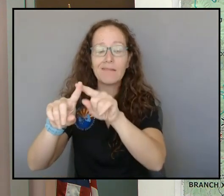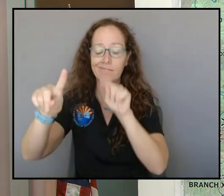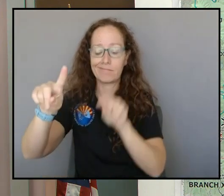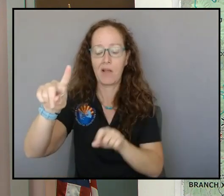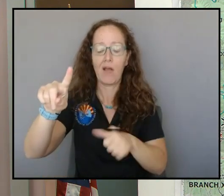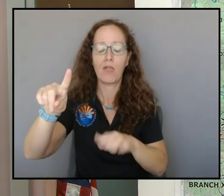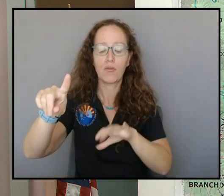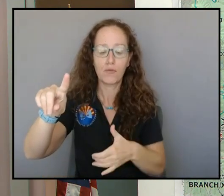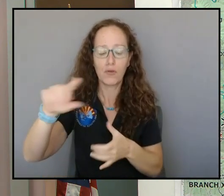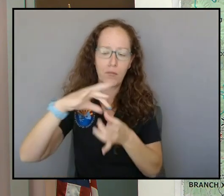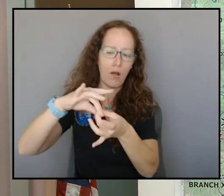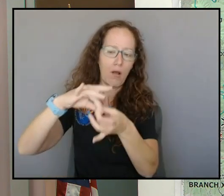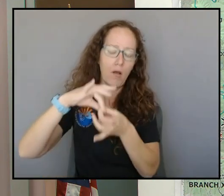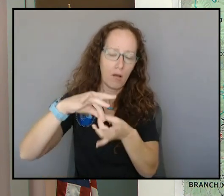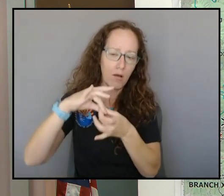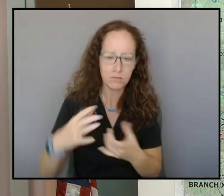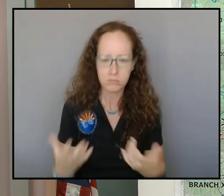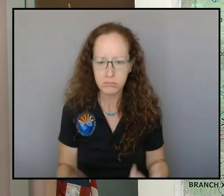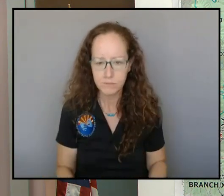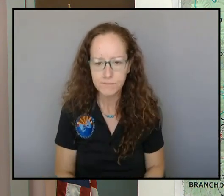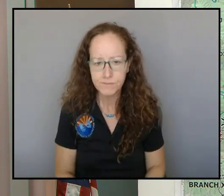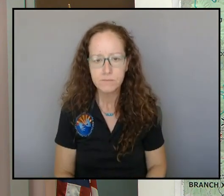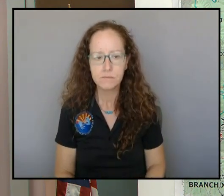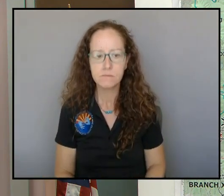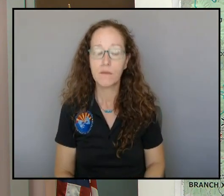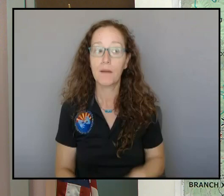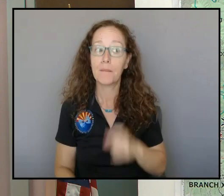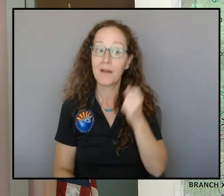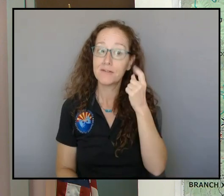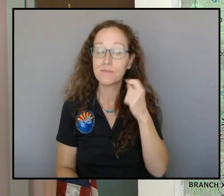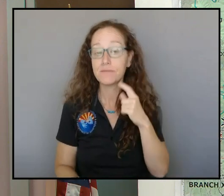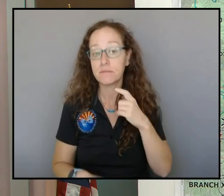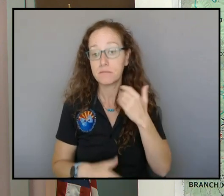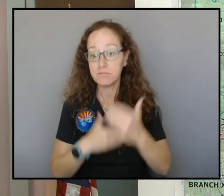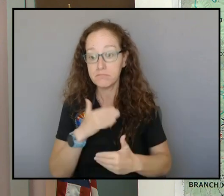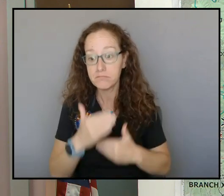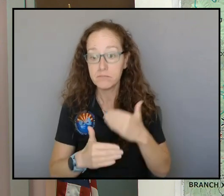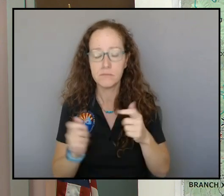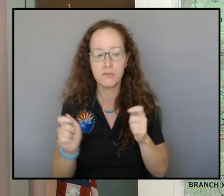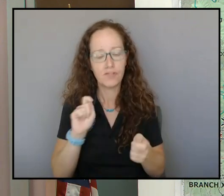progresses, they have those primary, alternate, and